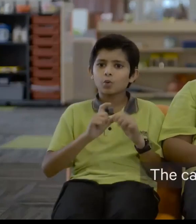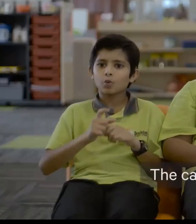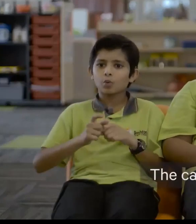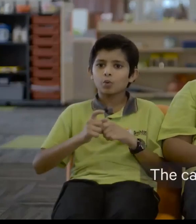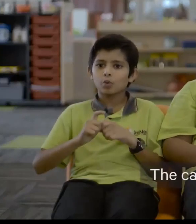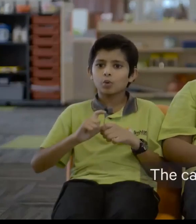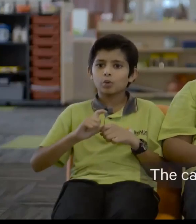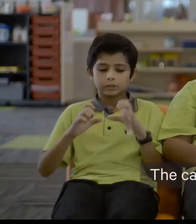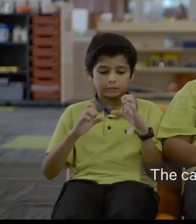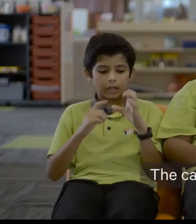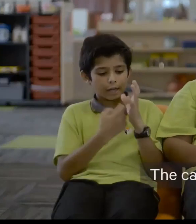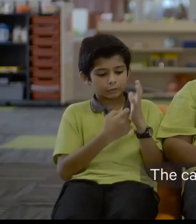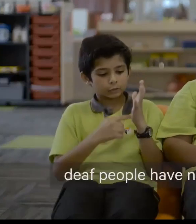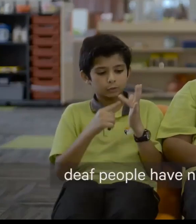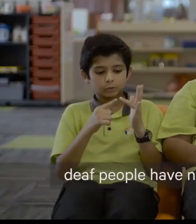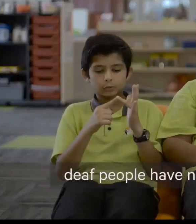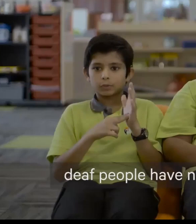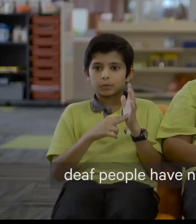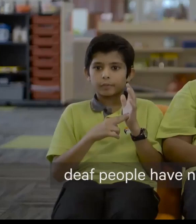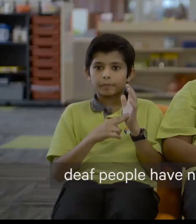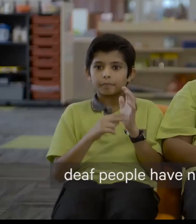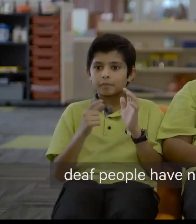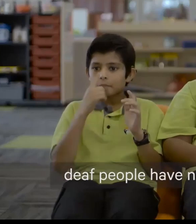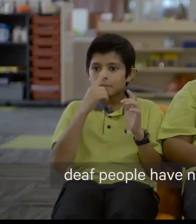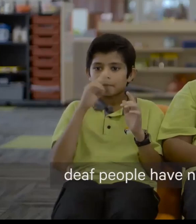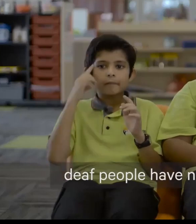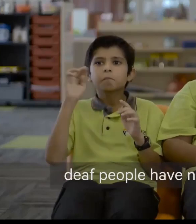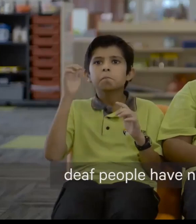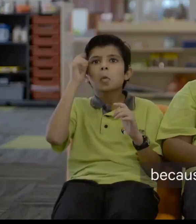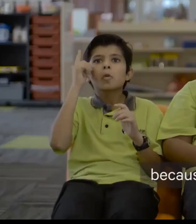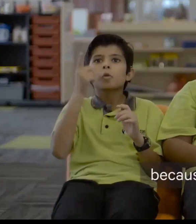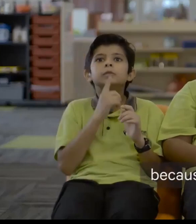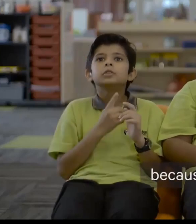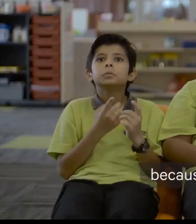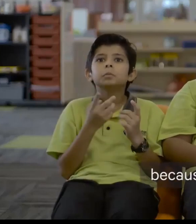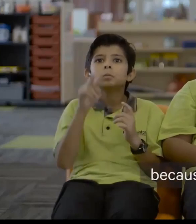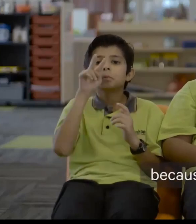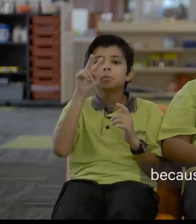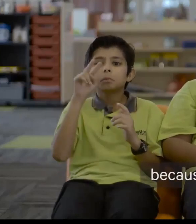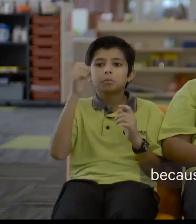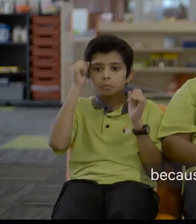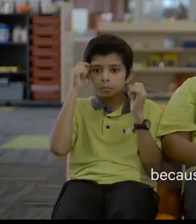The cartoons, for example, deaf people have no idea what happens in cartoons, because you know, there's no access.